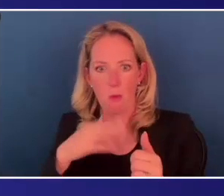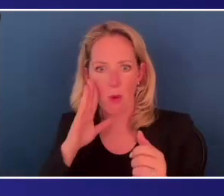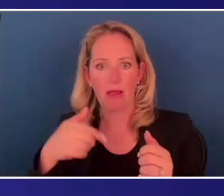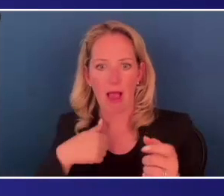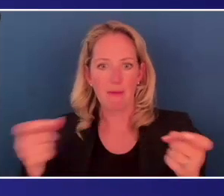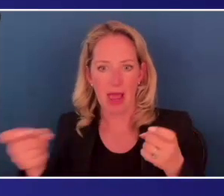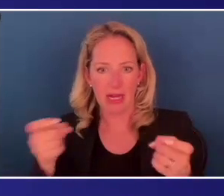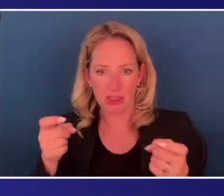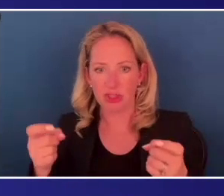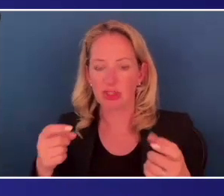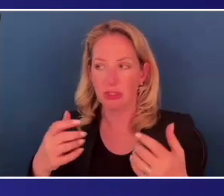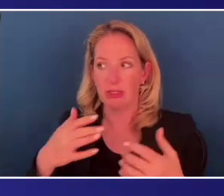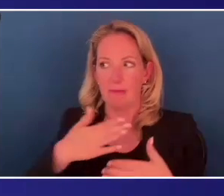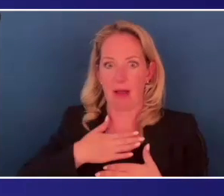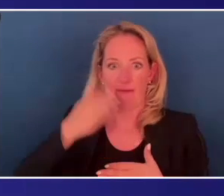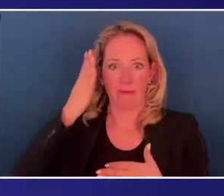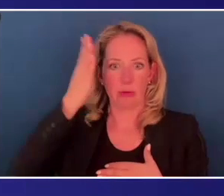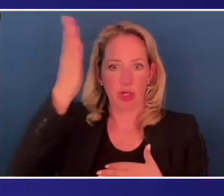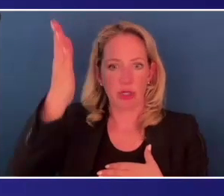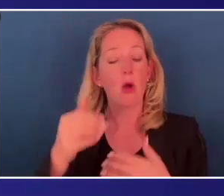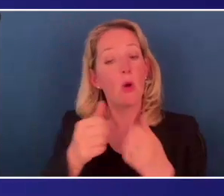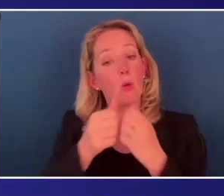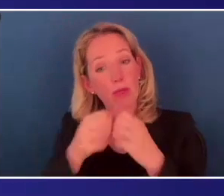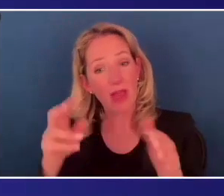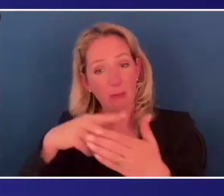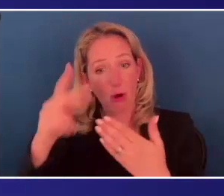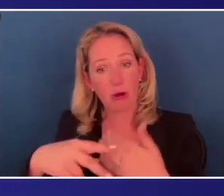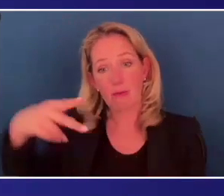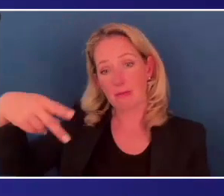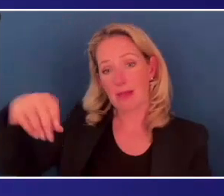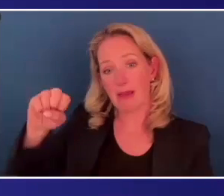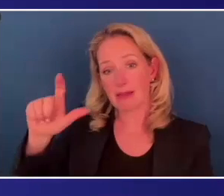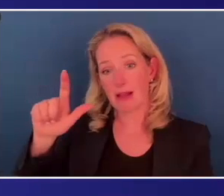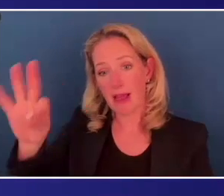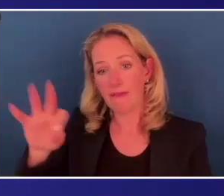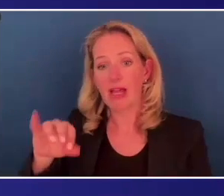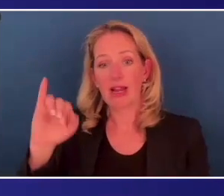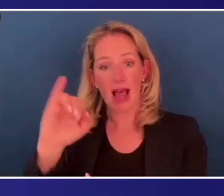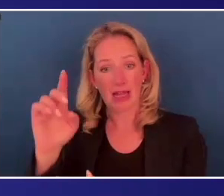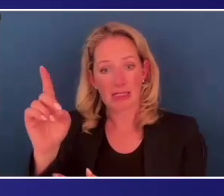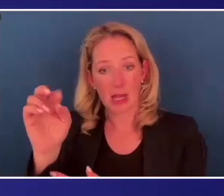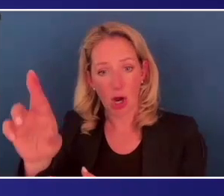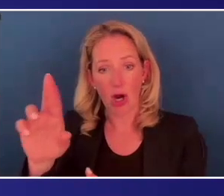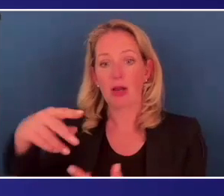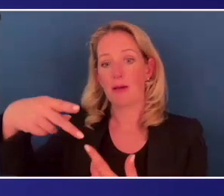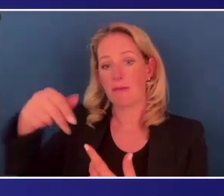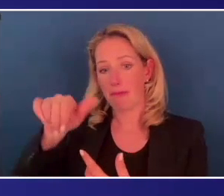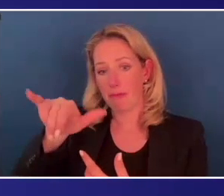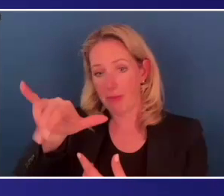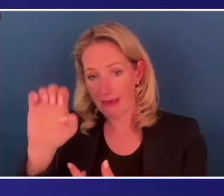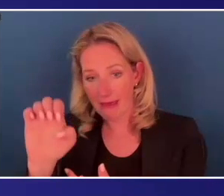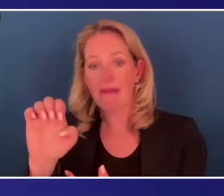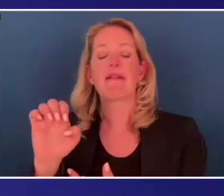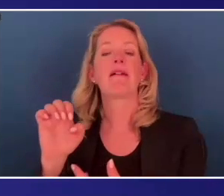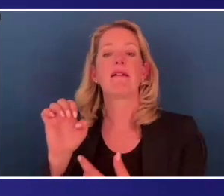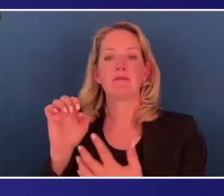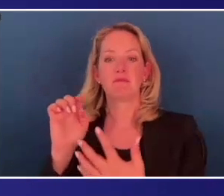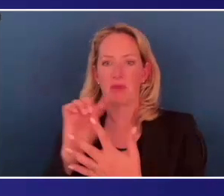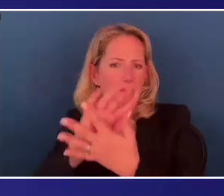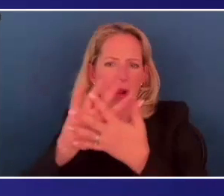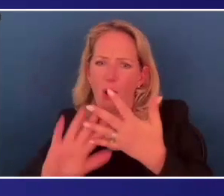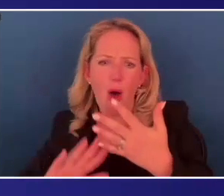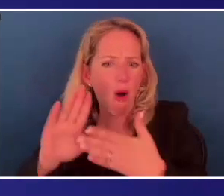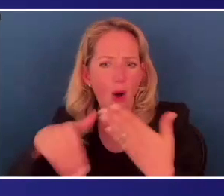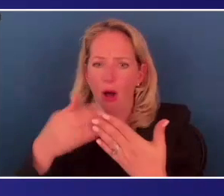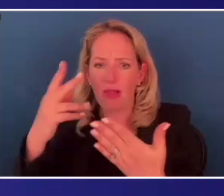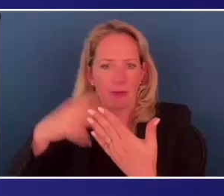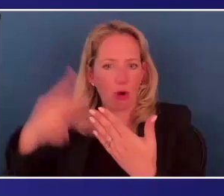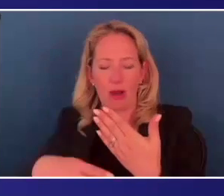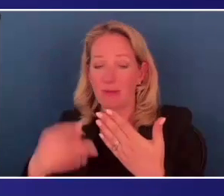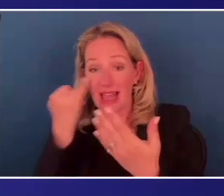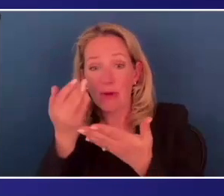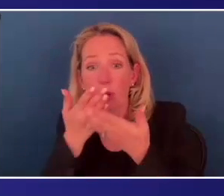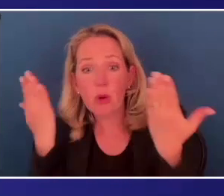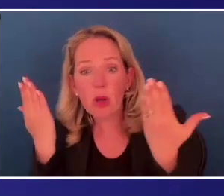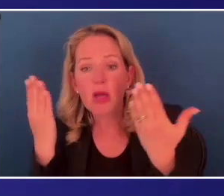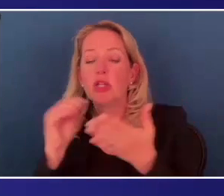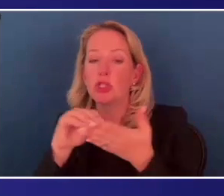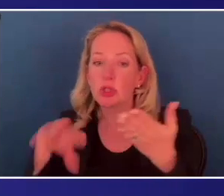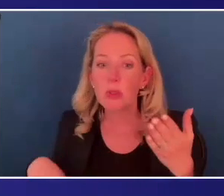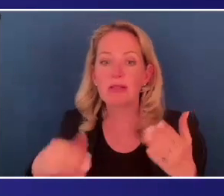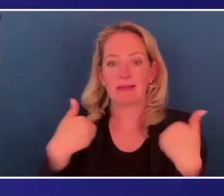Without programs such as PSOF and IR. And pay. Really all those programs students and young professionals may be forced into a difficult position where they must delay or defer their goals and achieve their dreams.